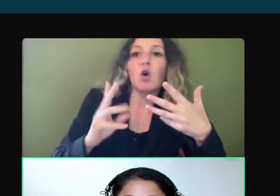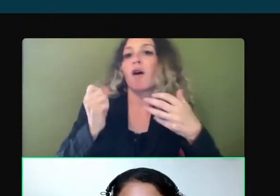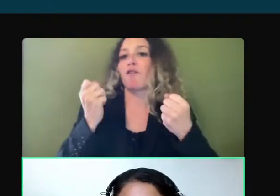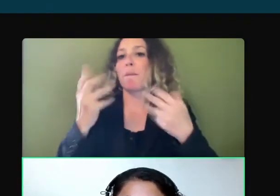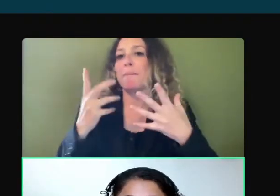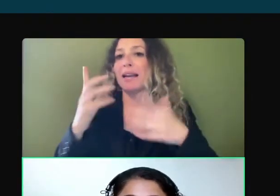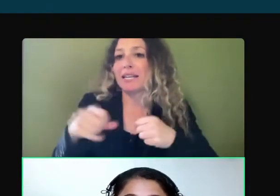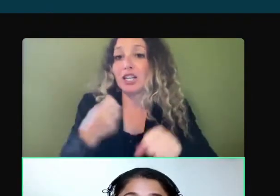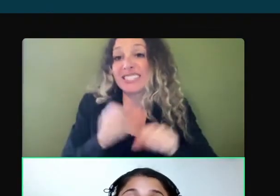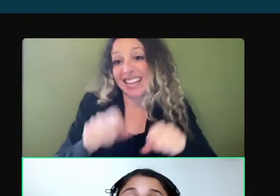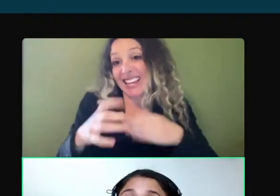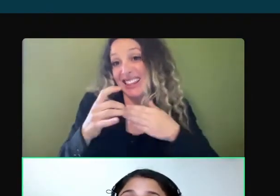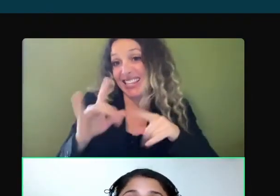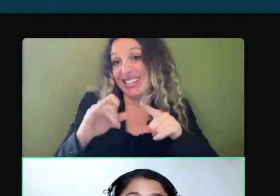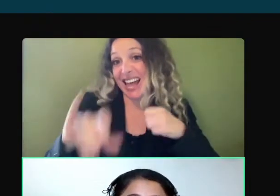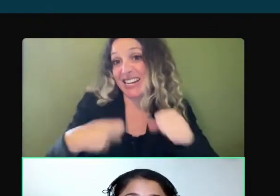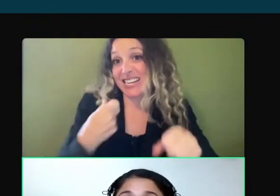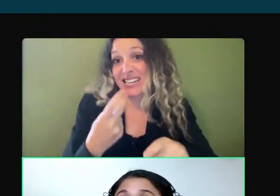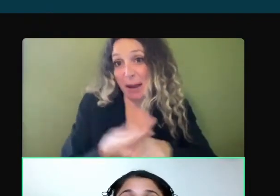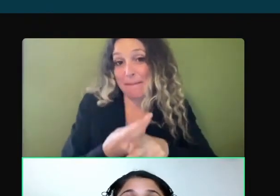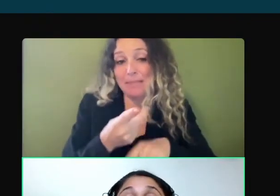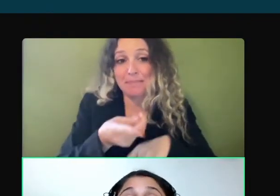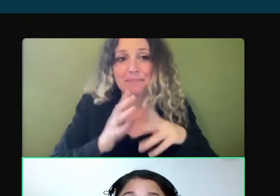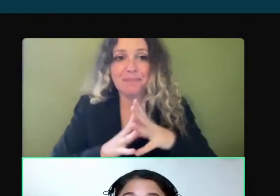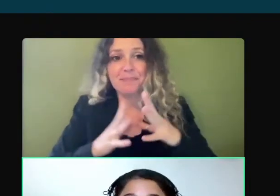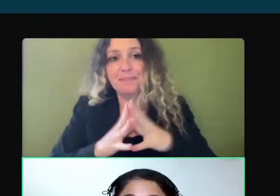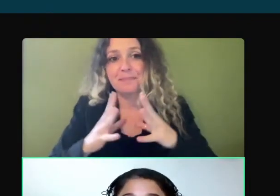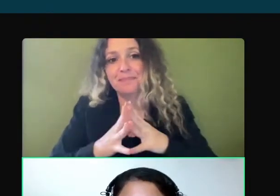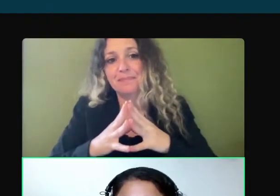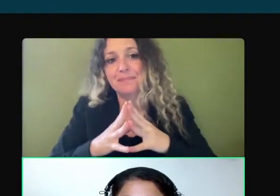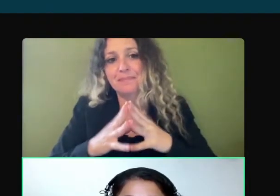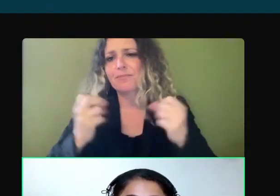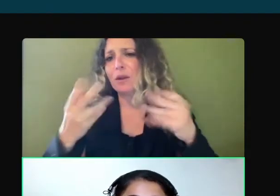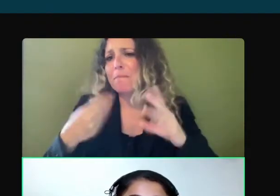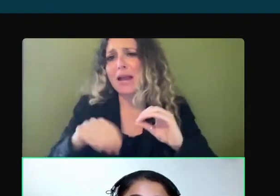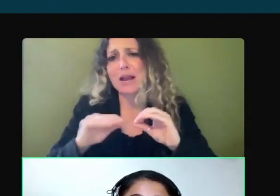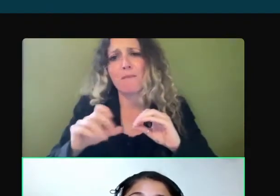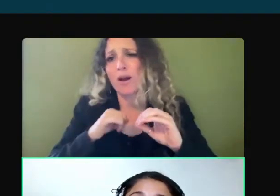this type. So lots of different, and there's many more that I didn't mention here today.